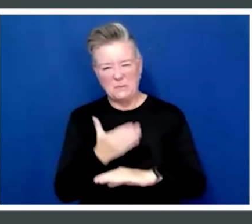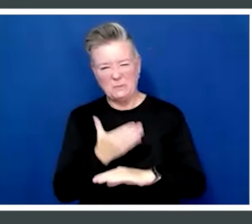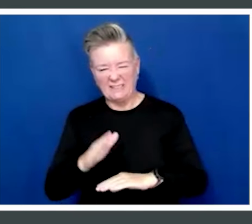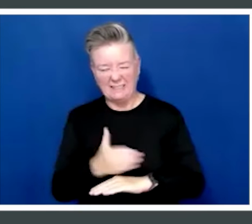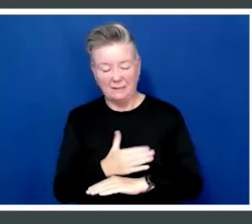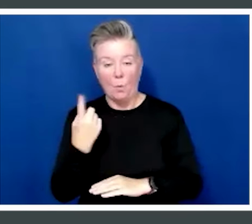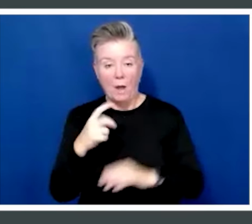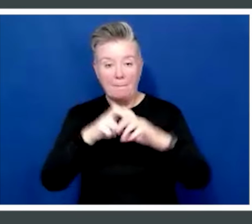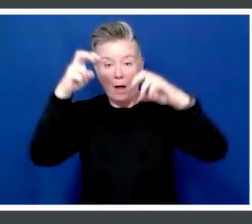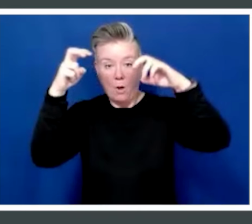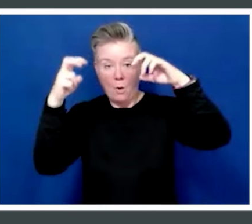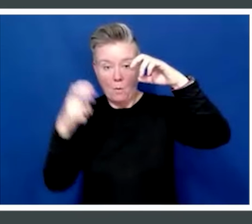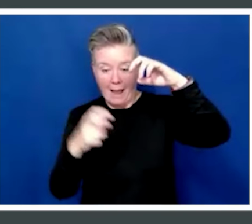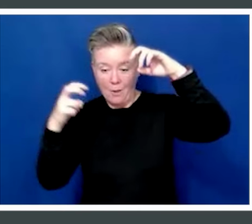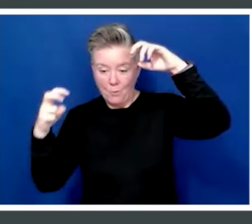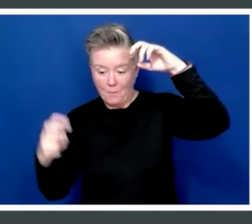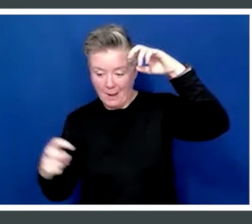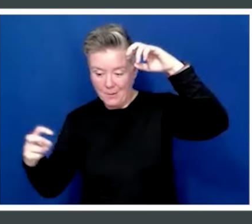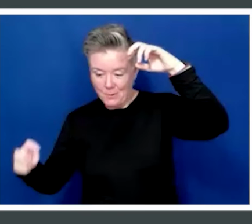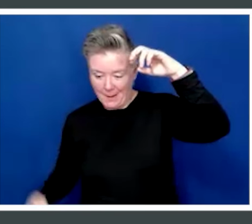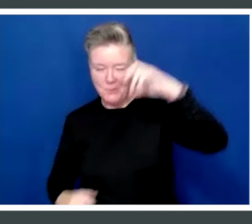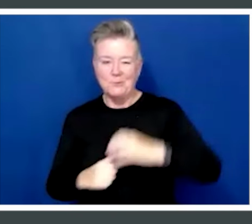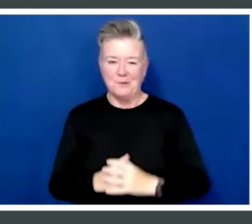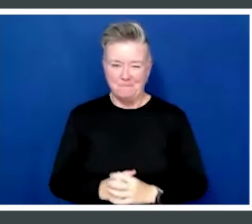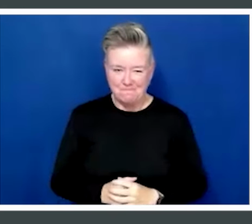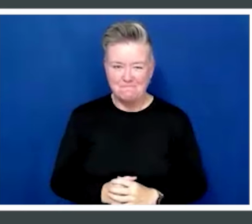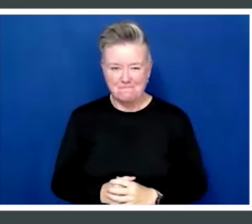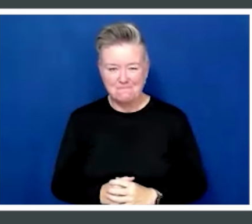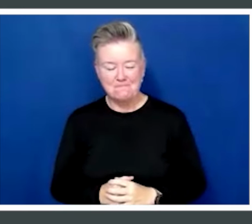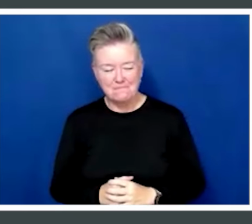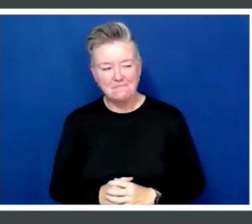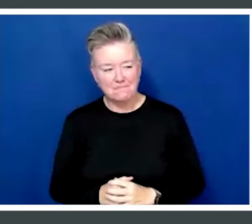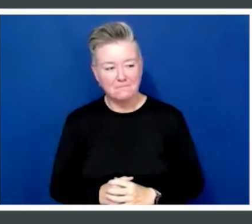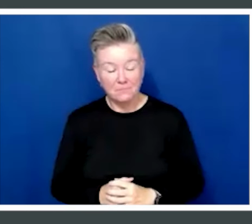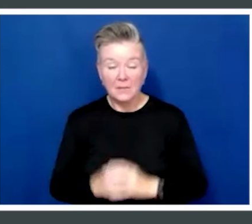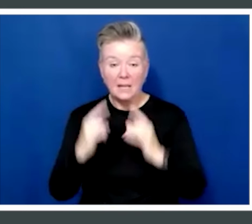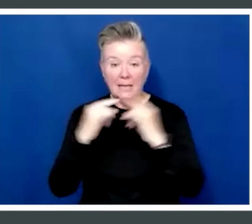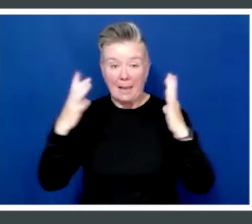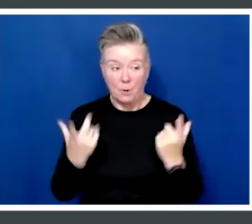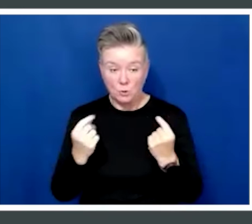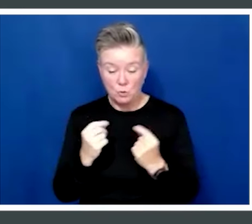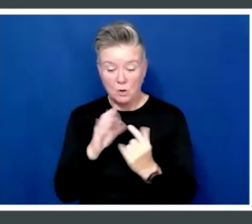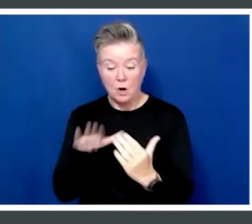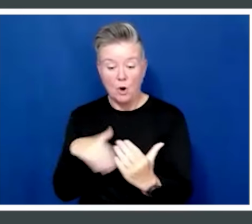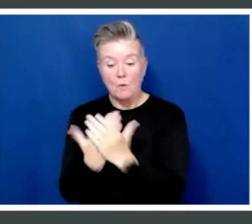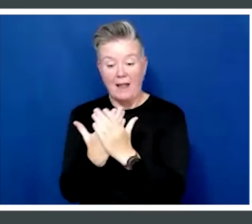One rappels down the side of the tower. A camper reaches the middle point of his climb where the